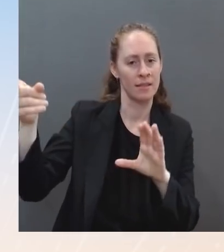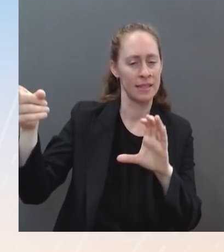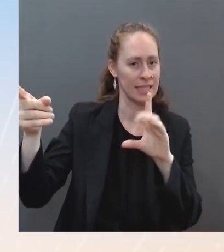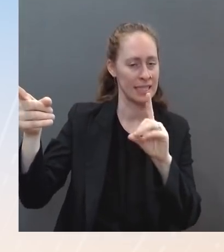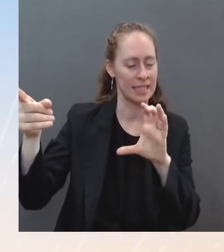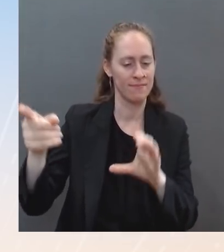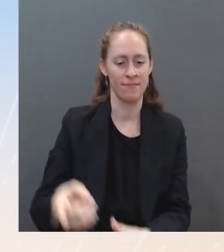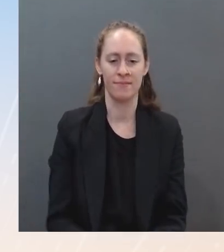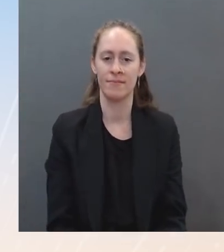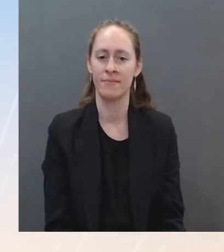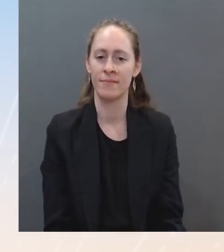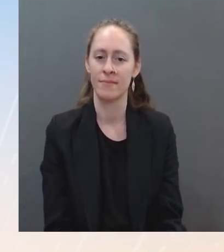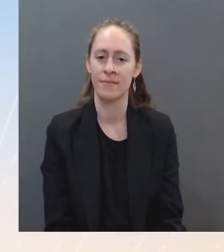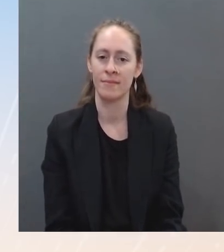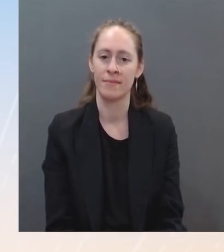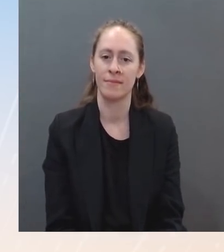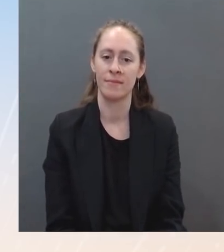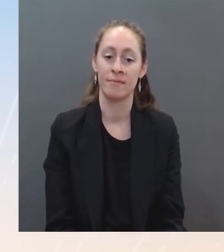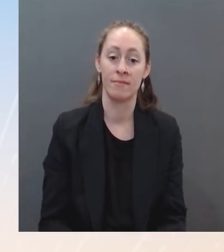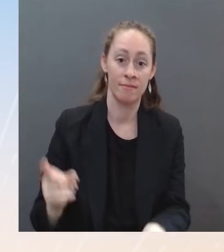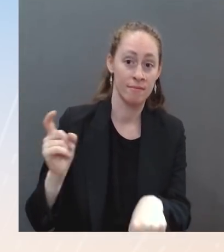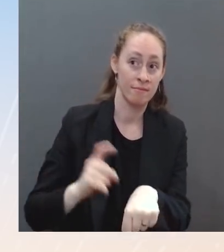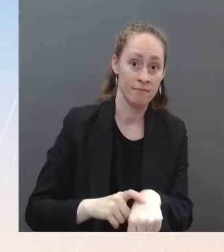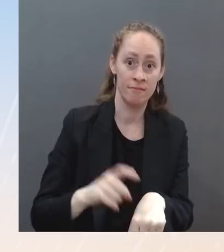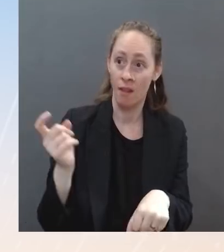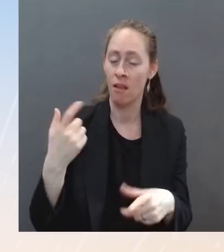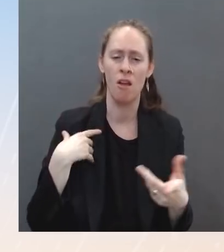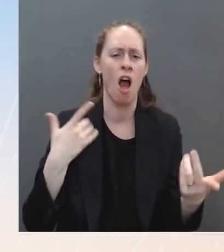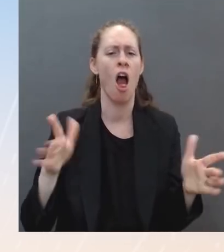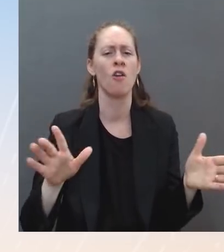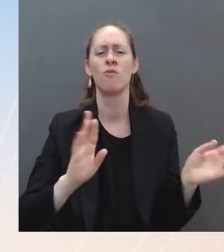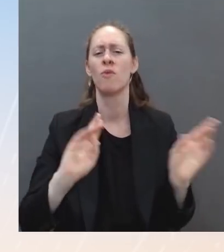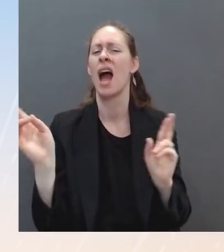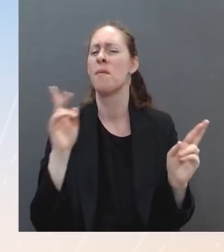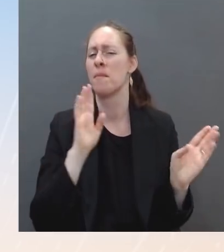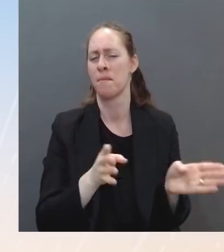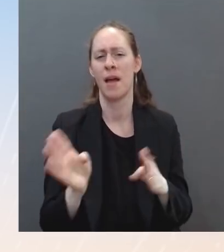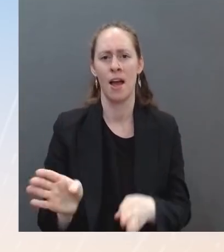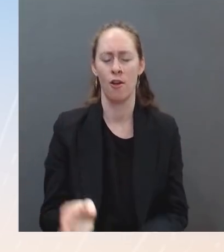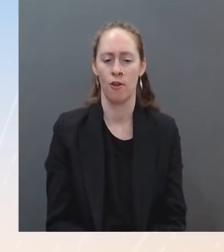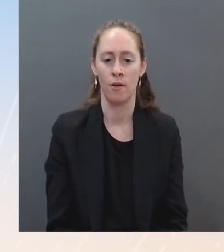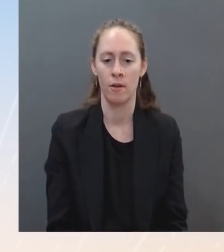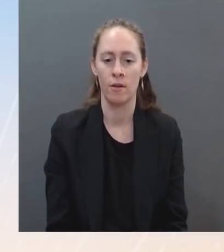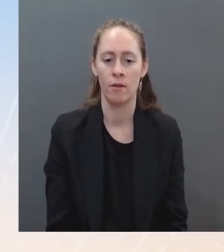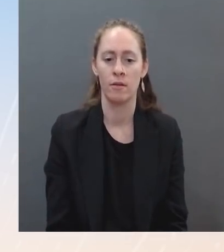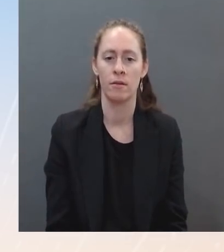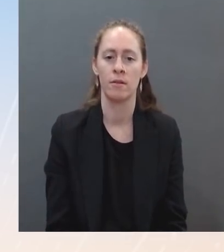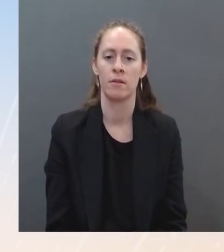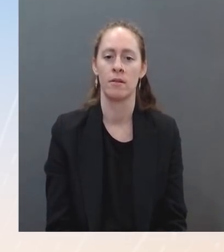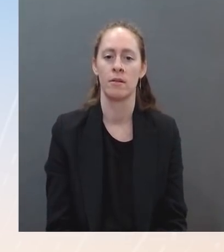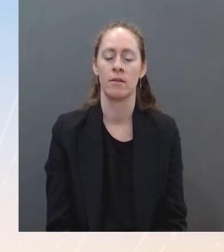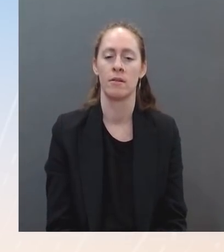And so, what I would say is: You know, our goal is going to be to process migrants in a safe and orderly manner.